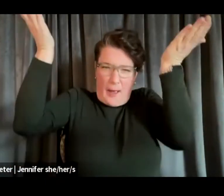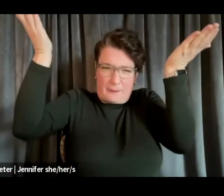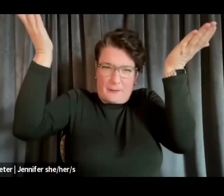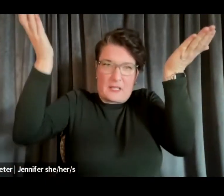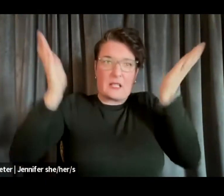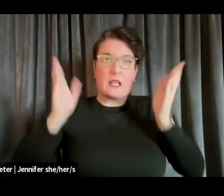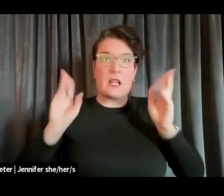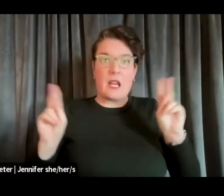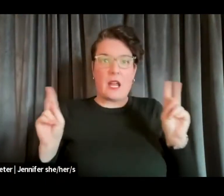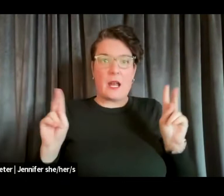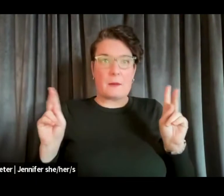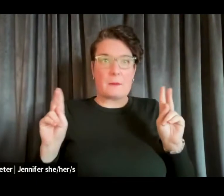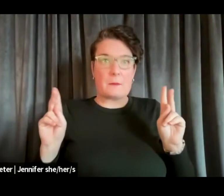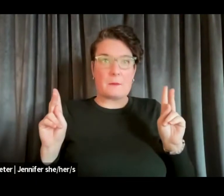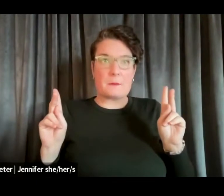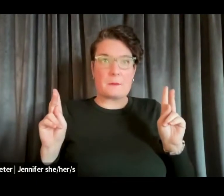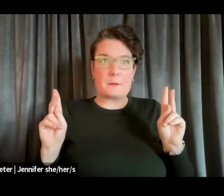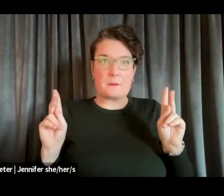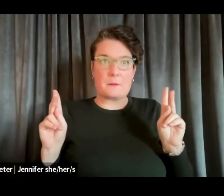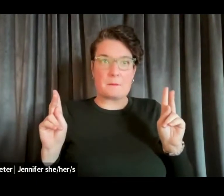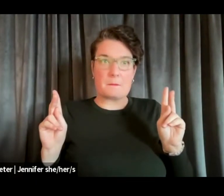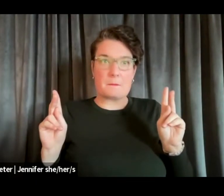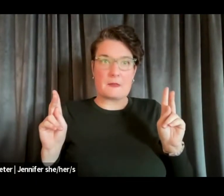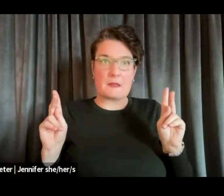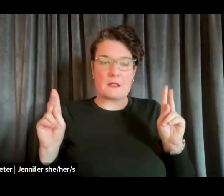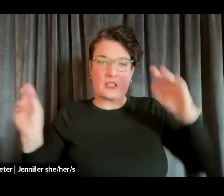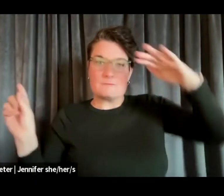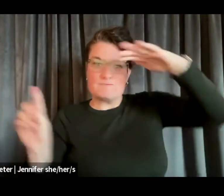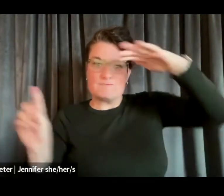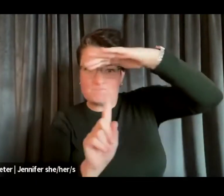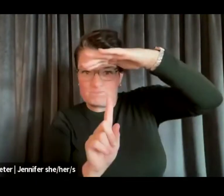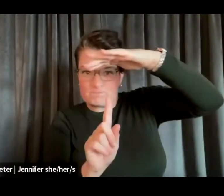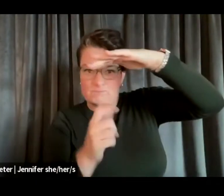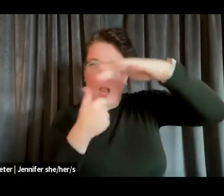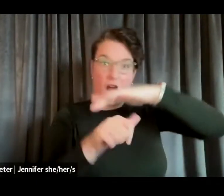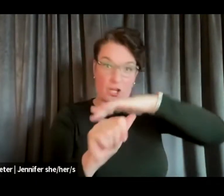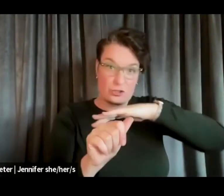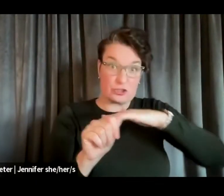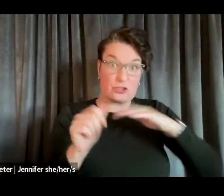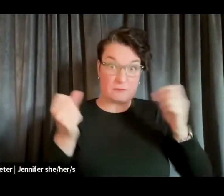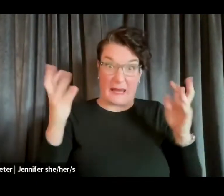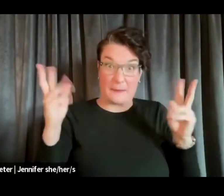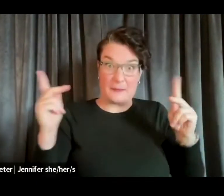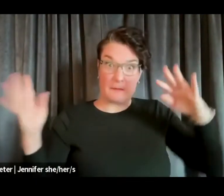like, like taking shelter underneath the Torah and we were all singing.